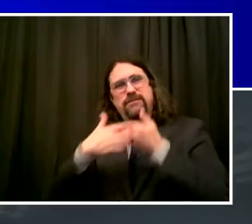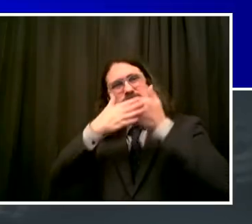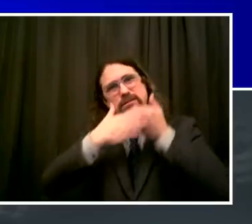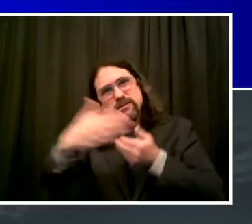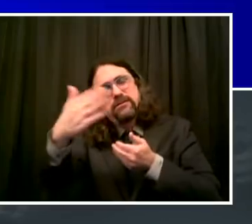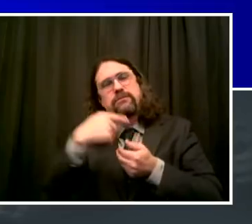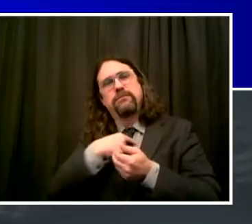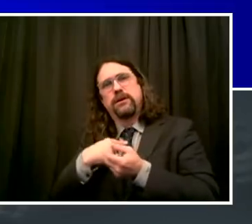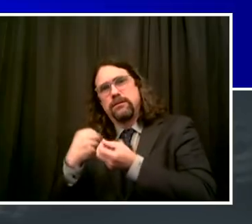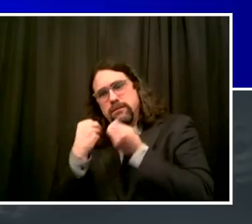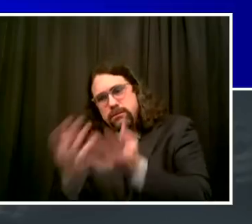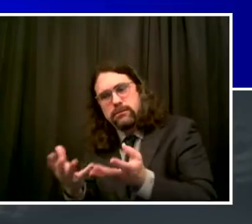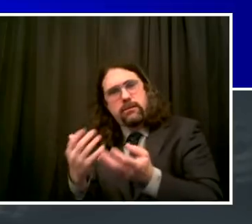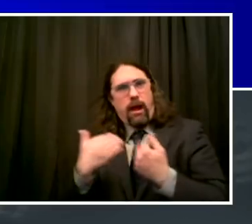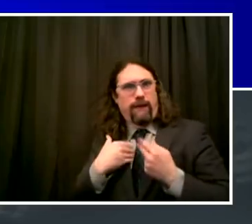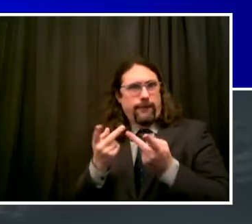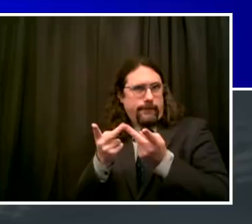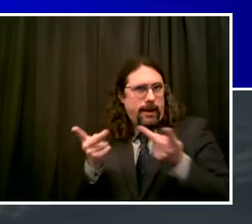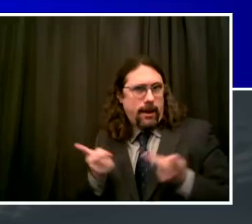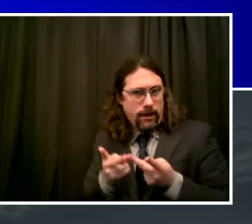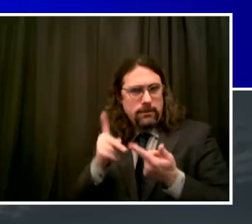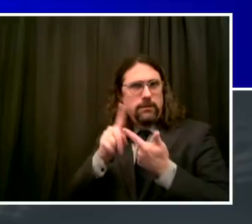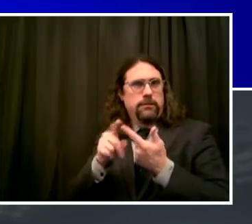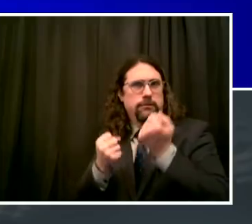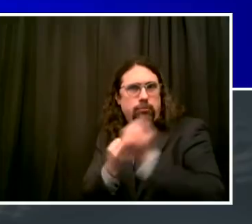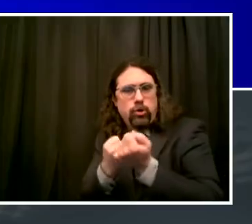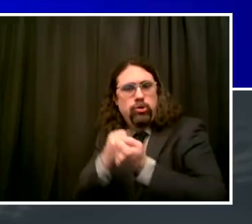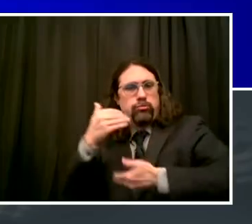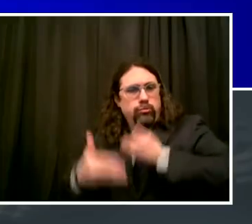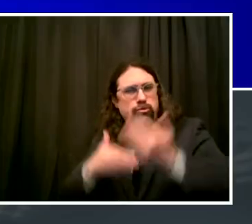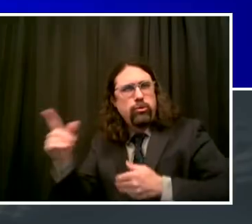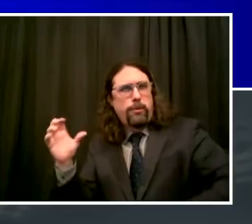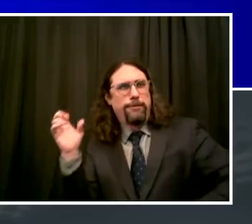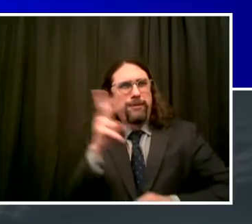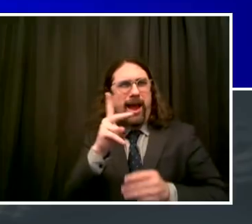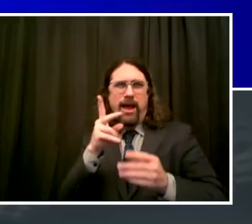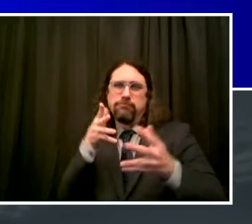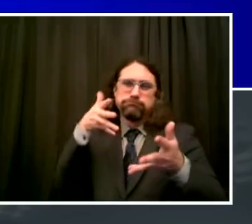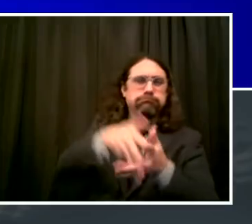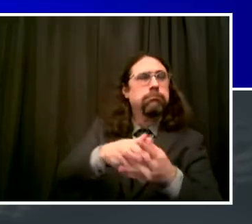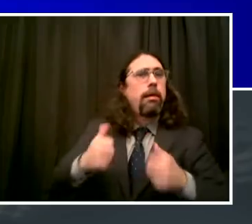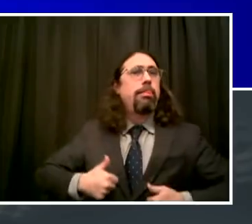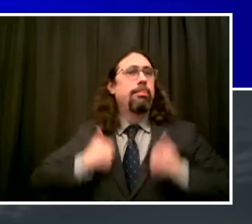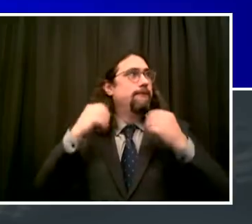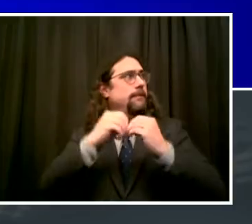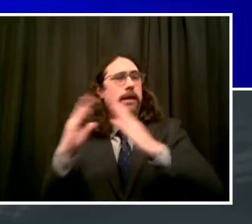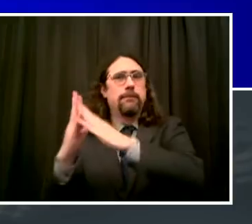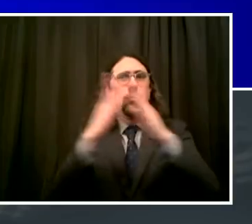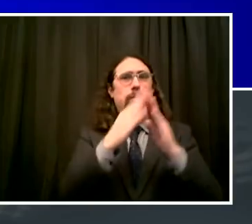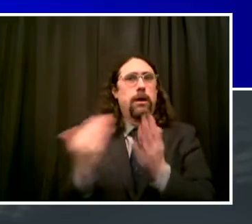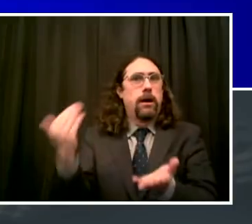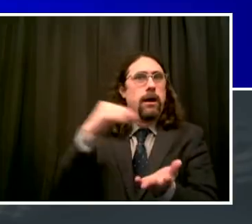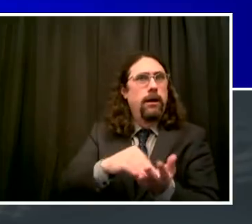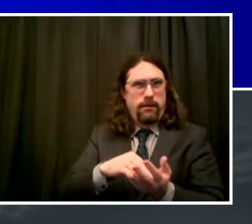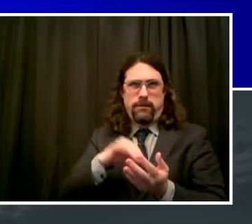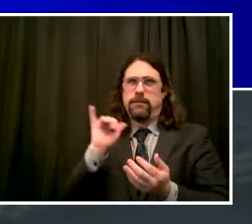NOW LET ME TURN TO SOMETHING